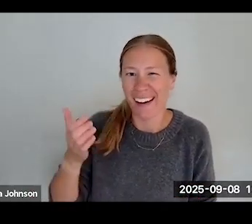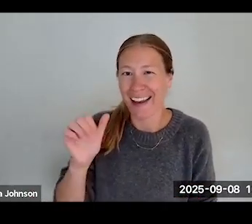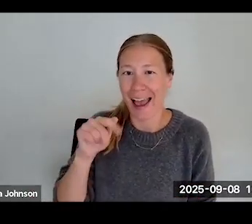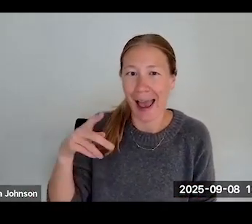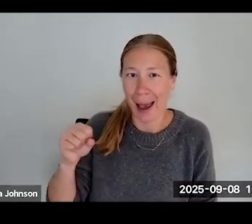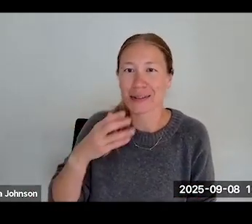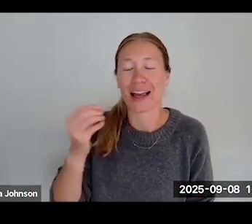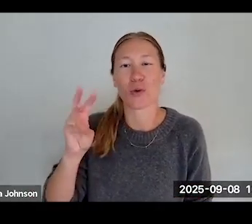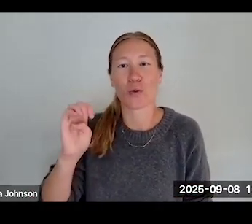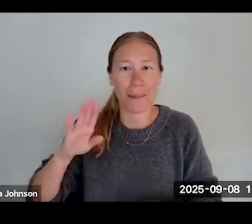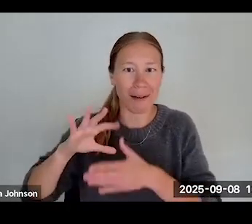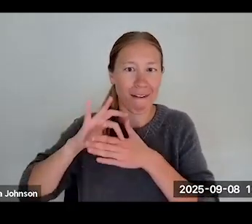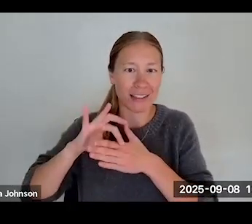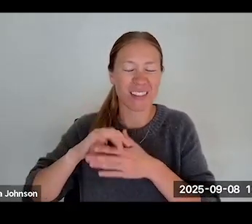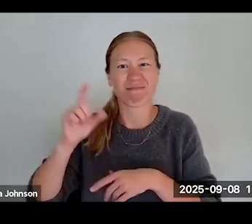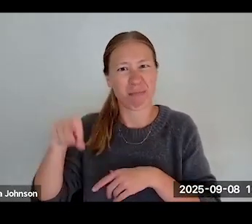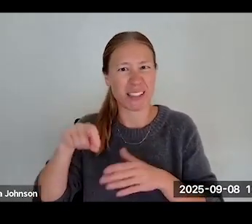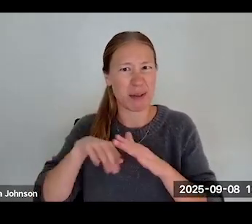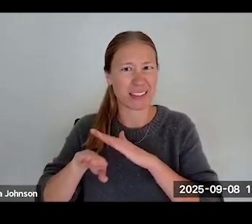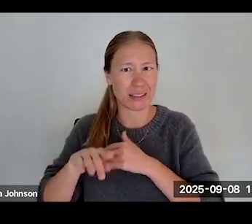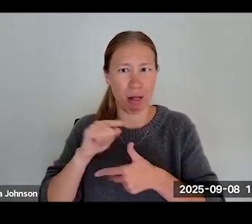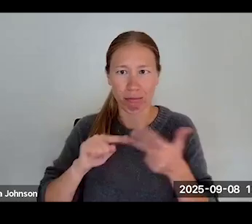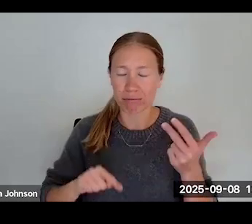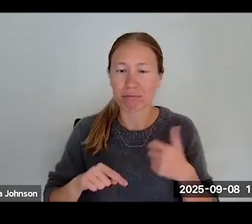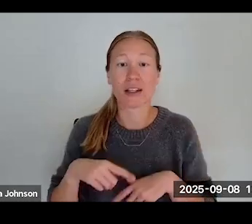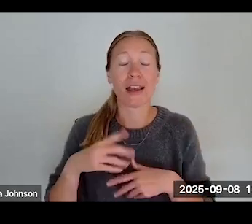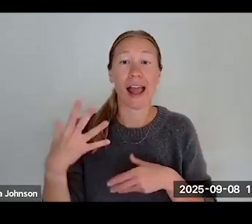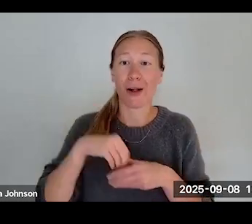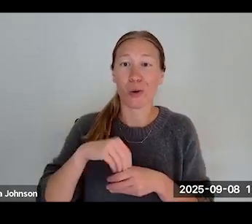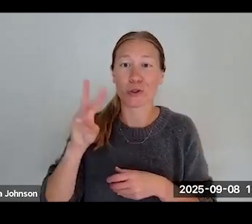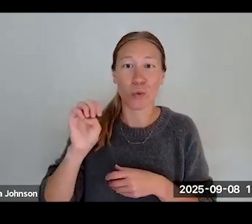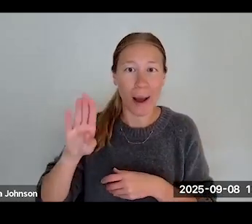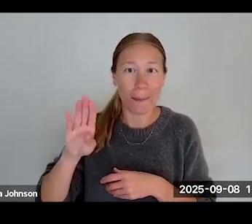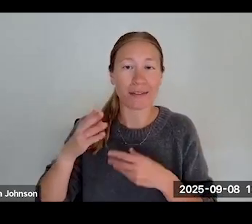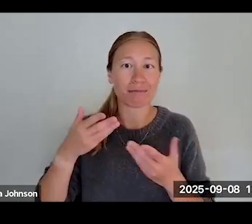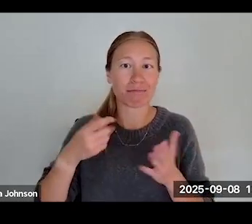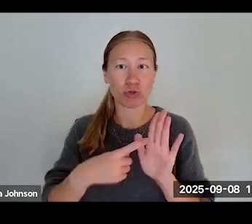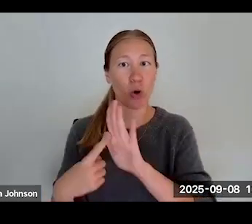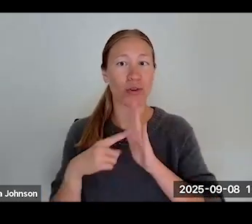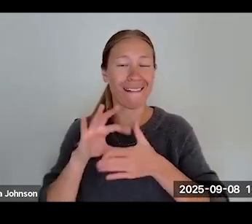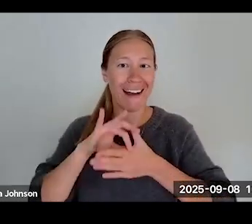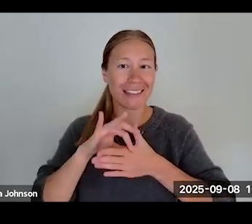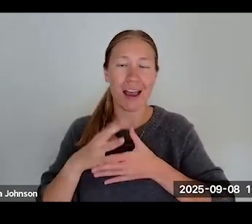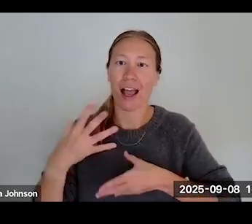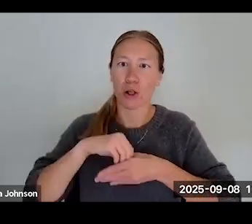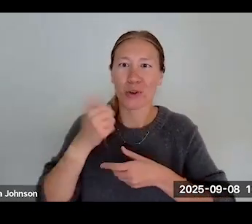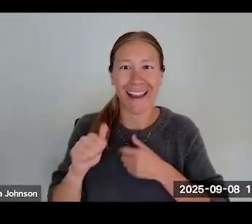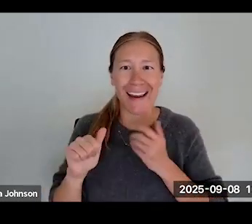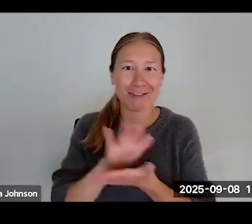These must be accessible. This does include web-delivered content, including documents you may post to your website.